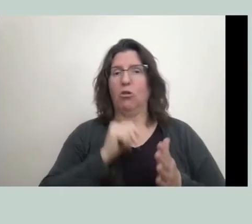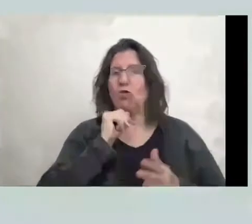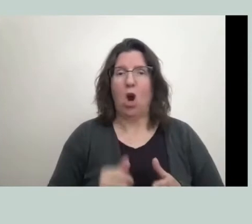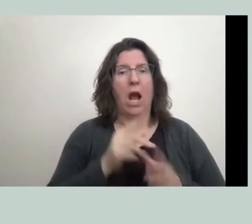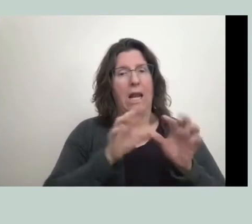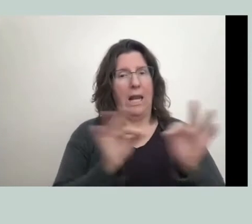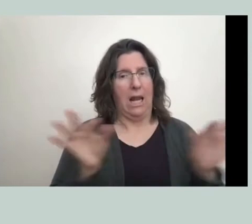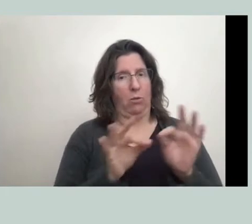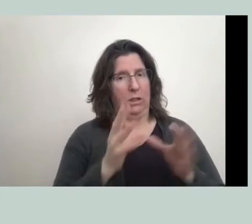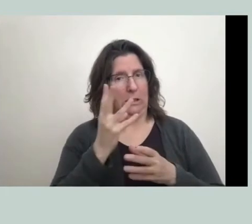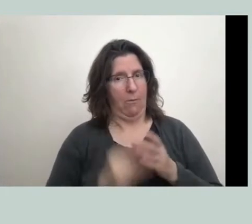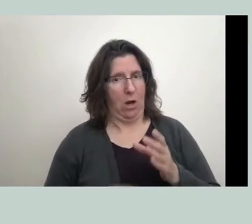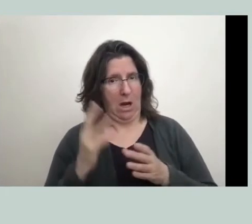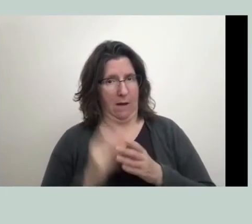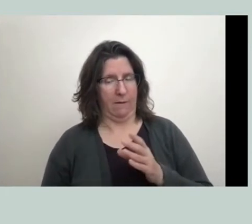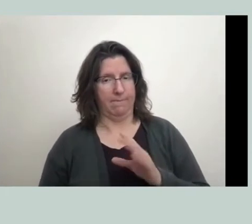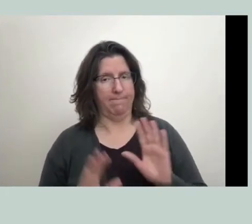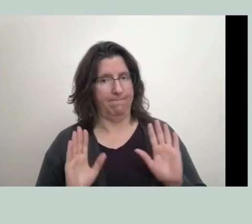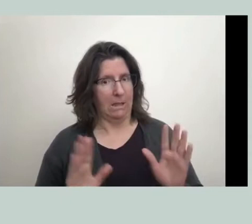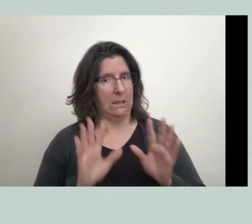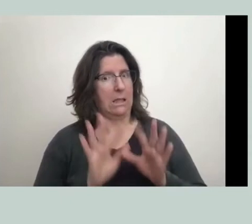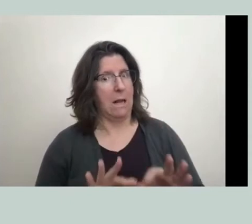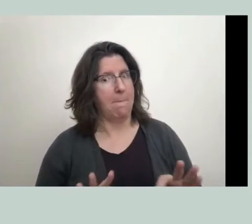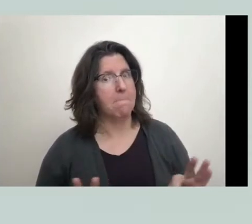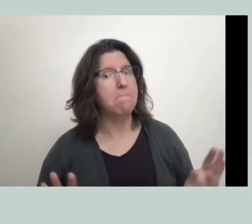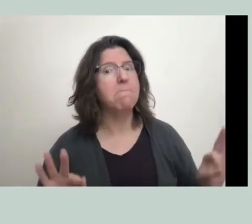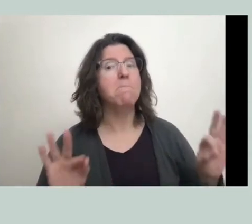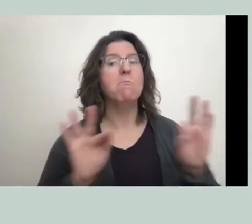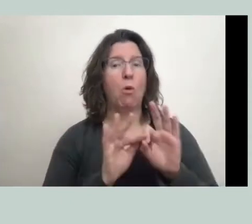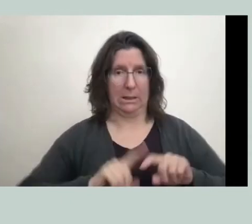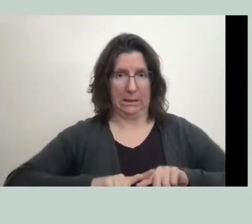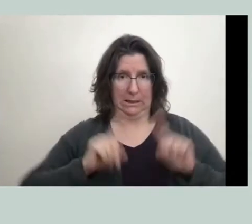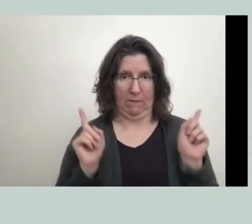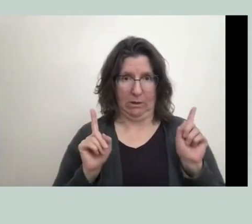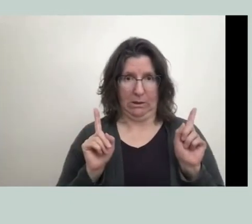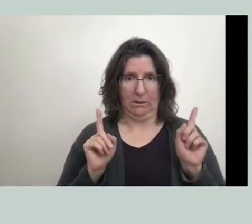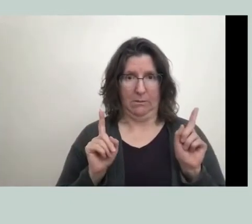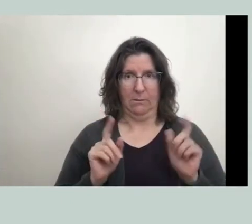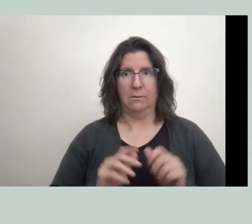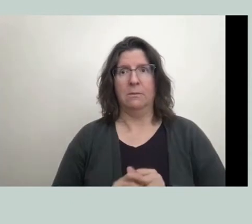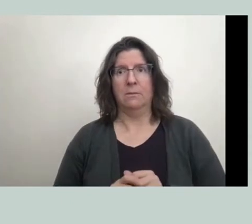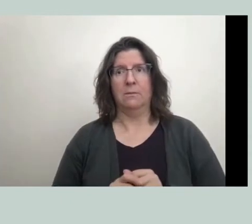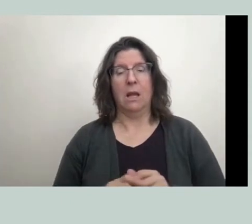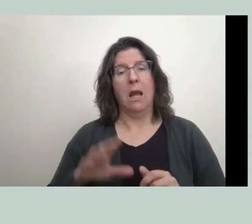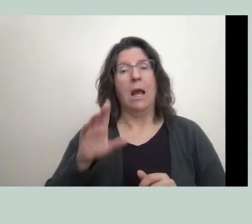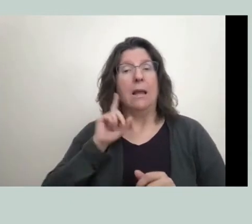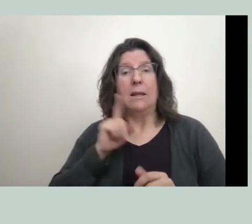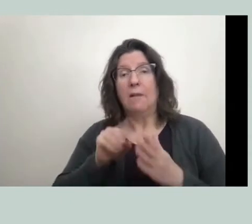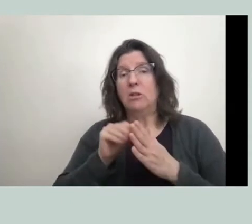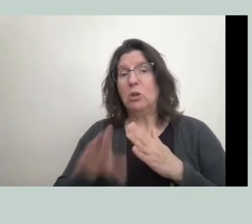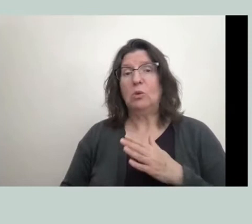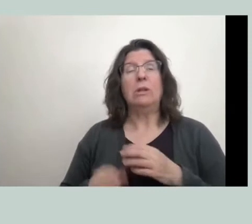They are not language deprived. That's a very important distinction.